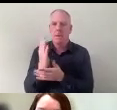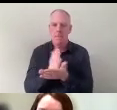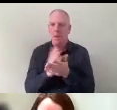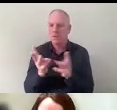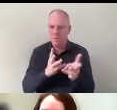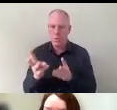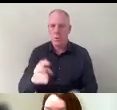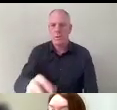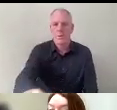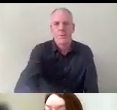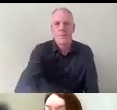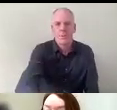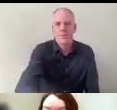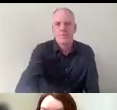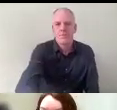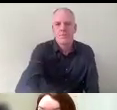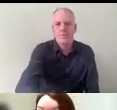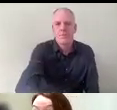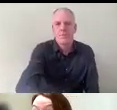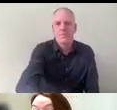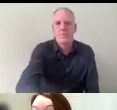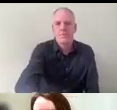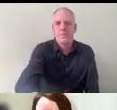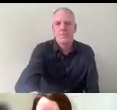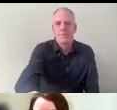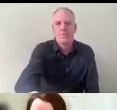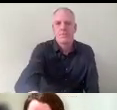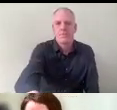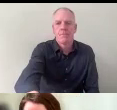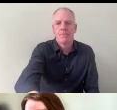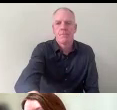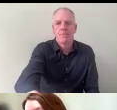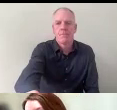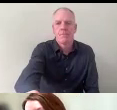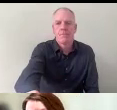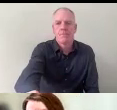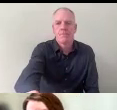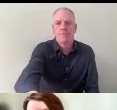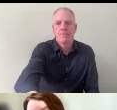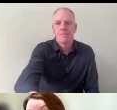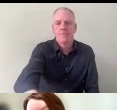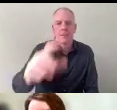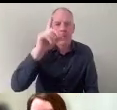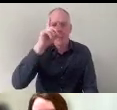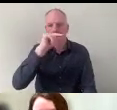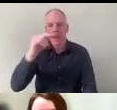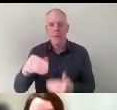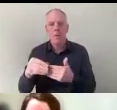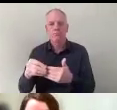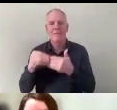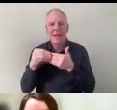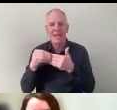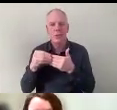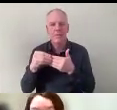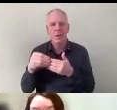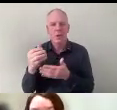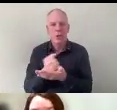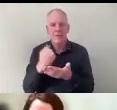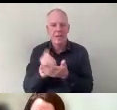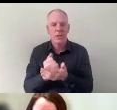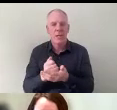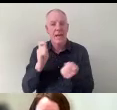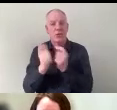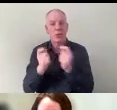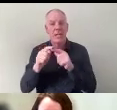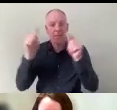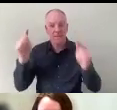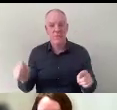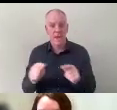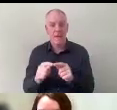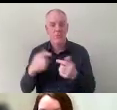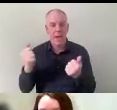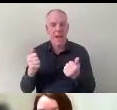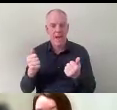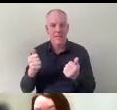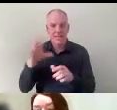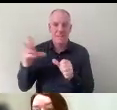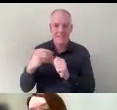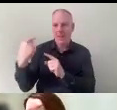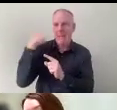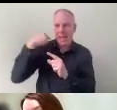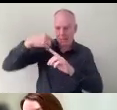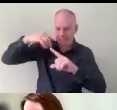process, and that's a part known as preventive conservation. I adapted Mazzolino's frame to receive a customized back frame that would house an enclosure known as a